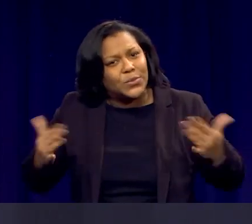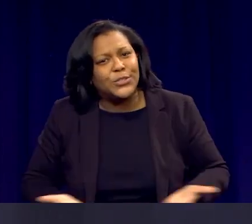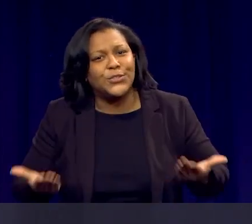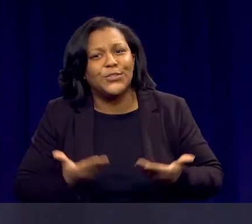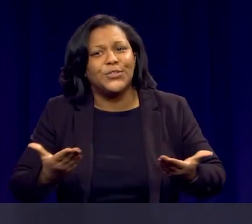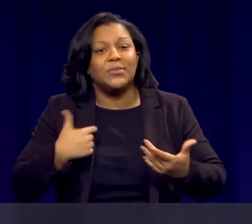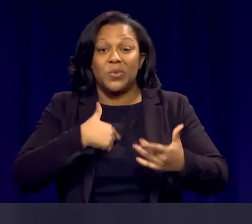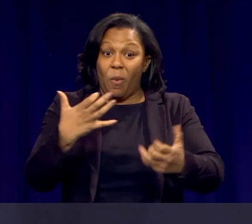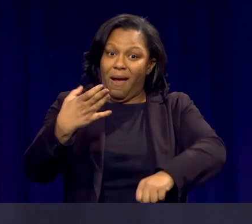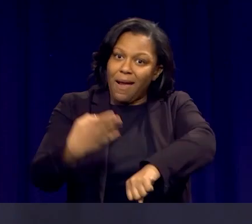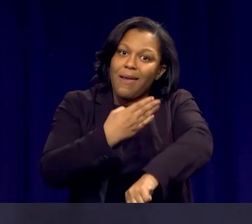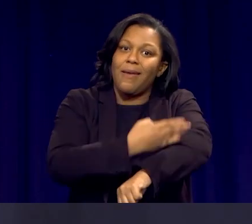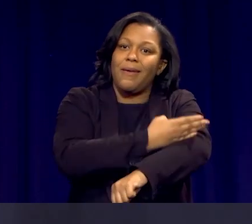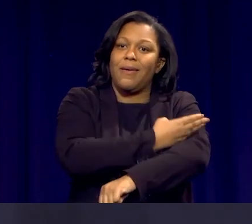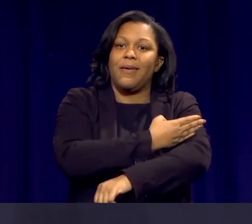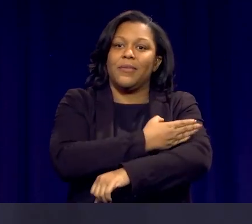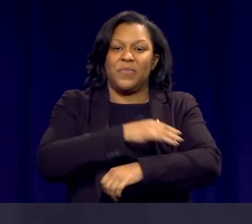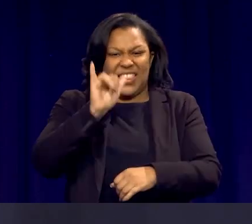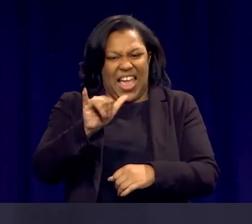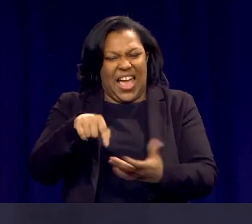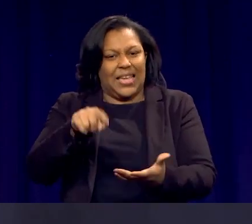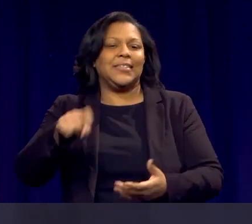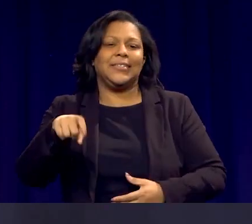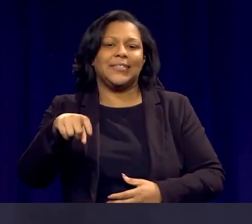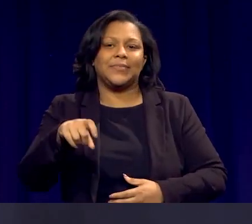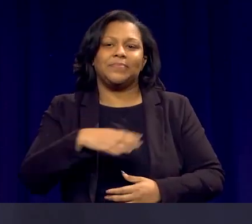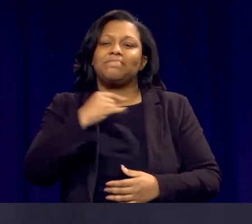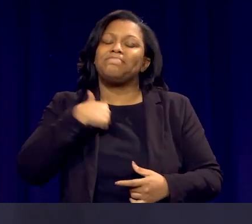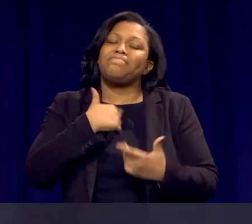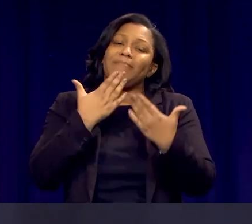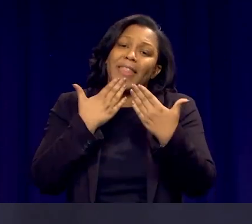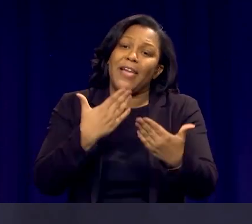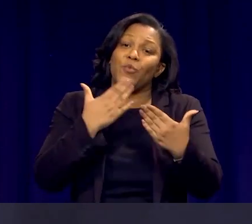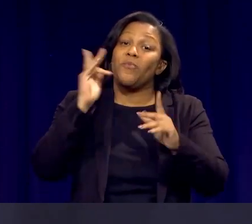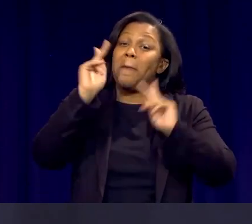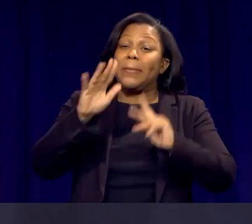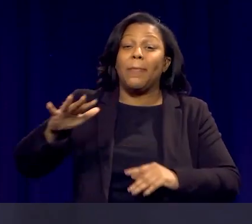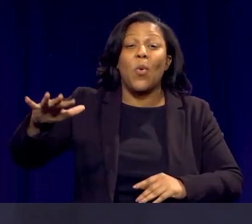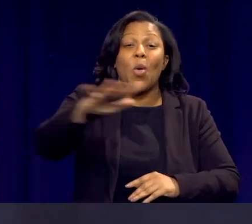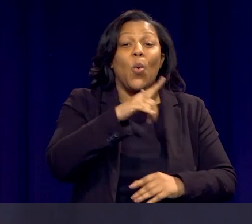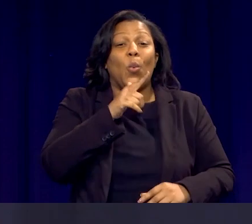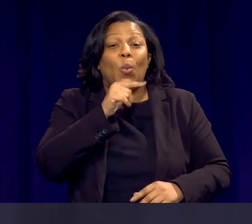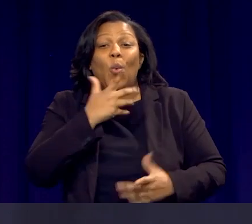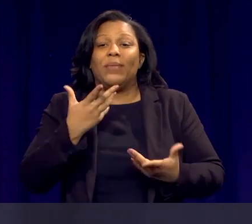We're not done, we're not gone. There's a lot of improvements to be made. And, I guess, to thank the people